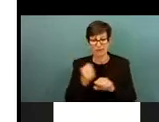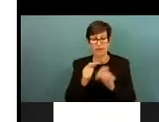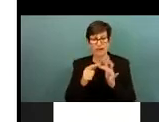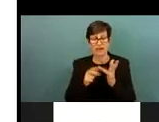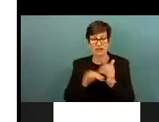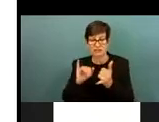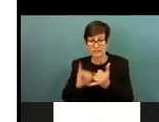cities.